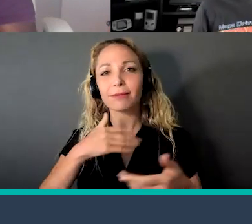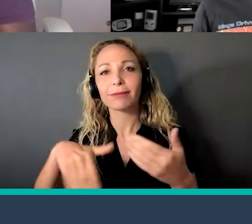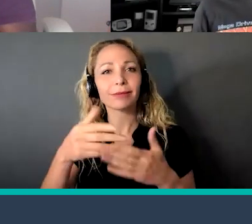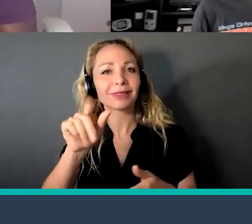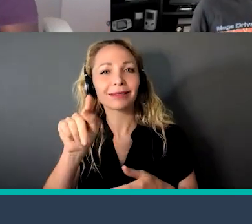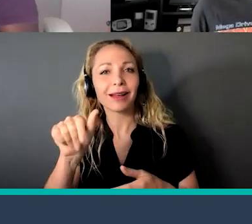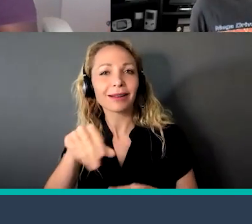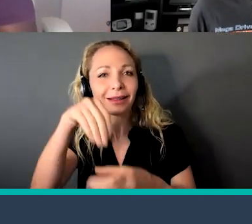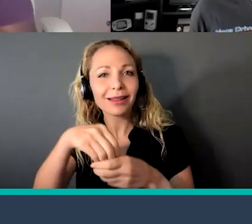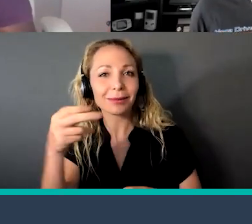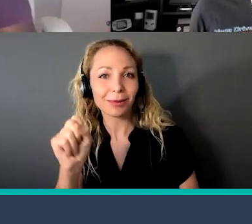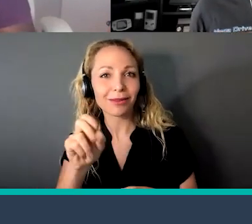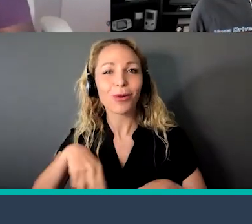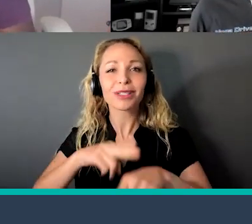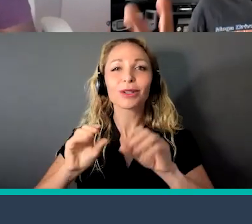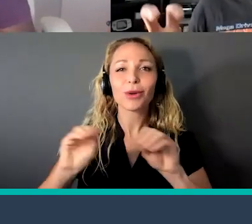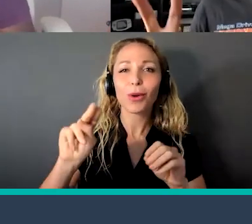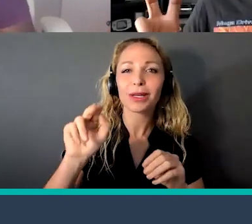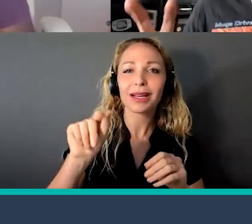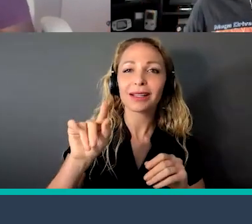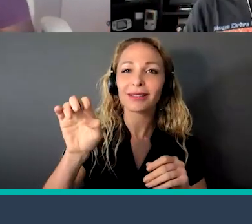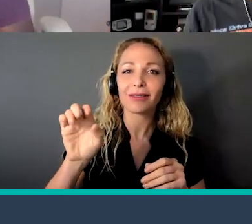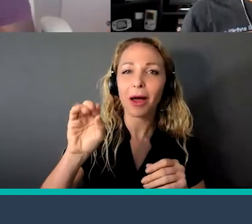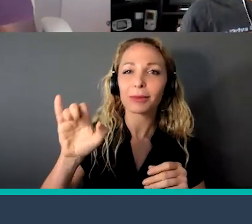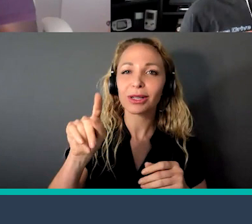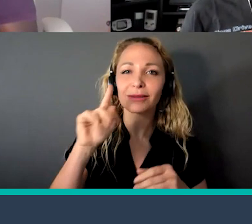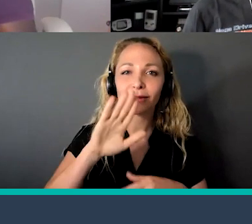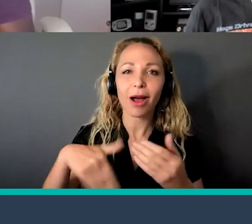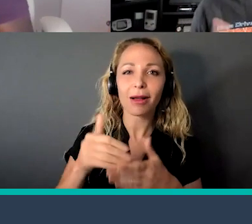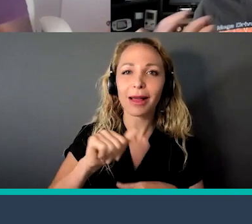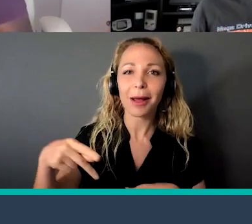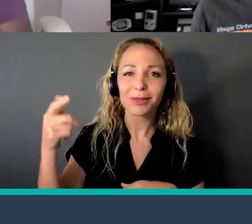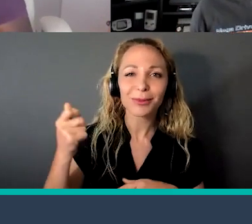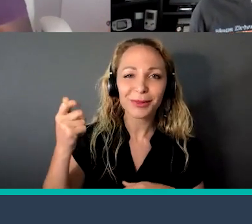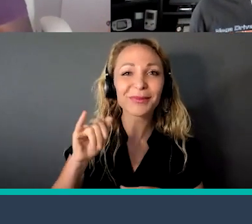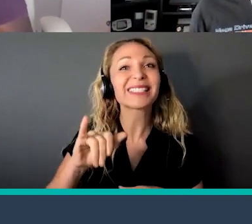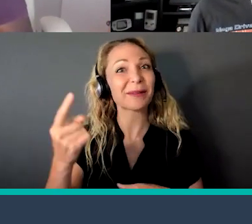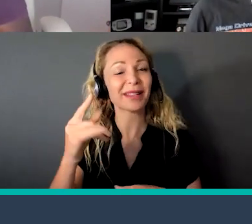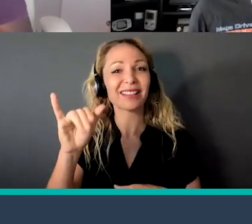THERE IS NO OBJECT FOR OUR APP SUBSCRIPTION AND ALLOW